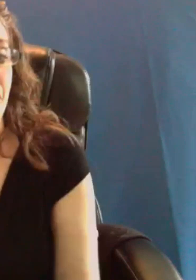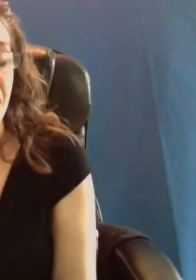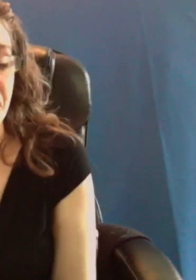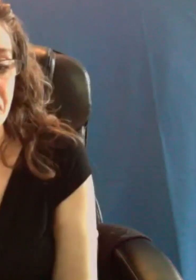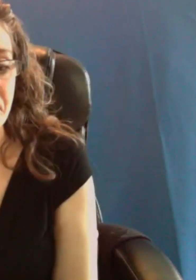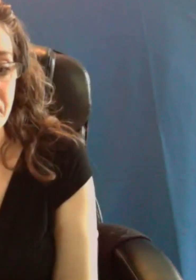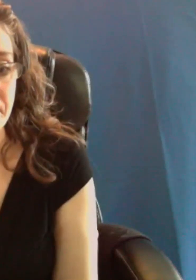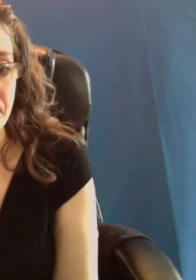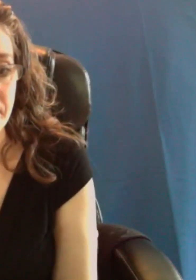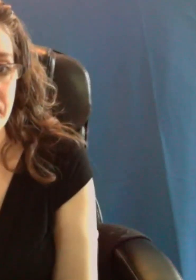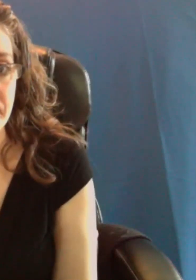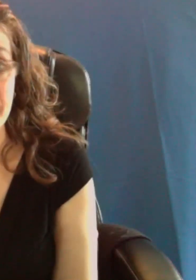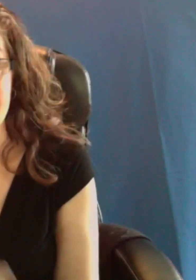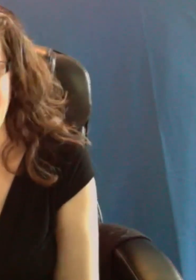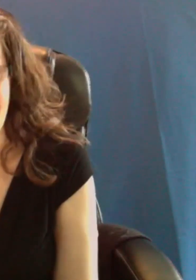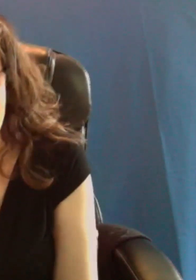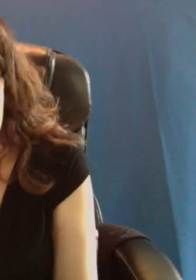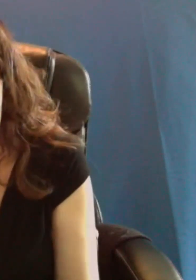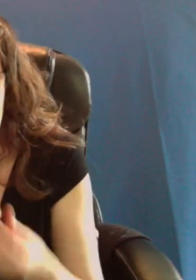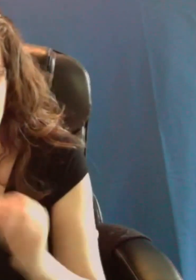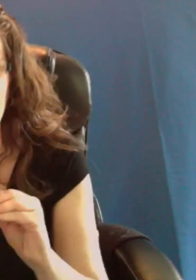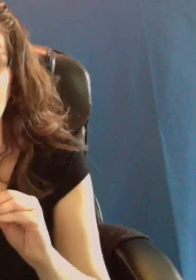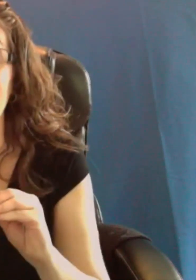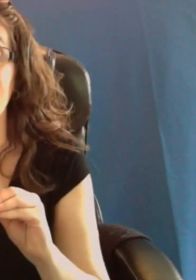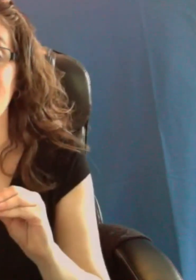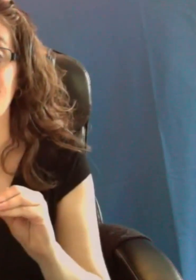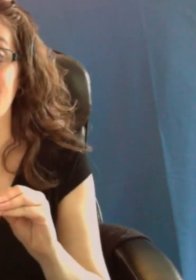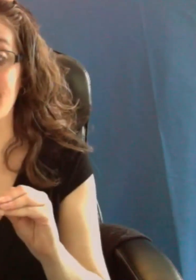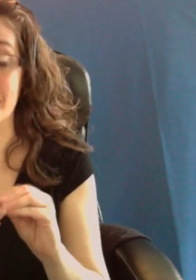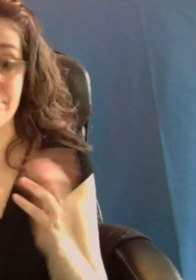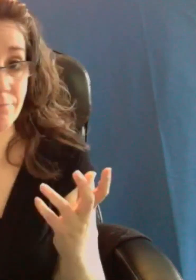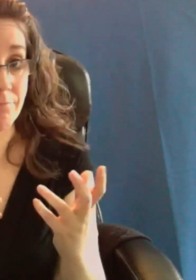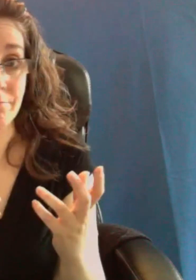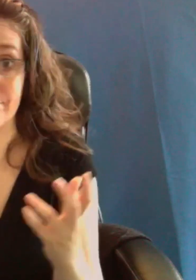we have a phone number that we answer, you know, a general